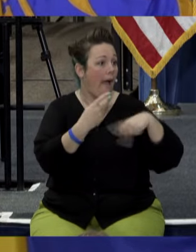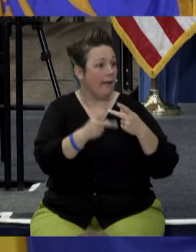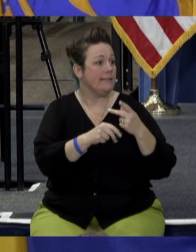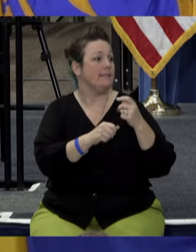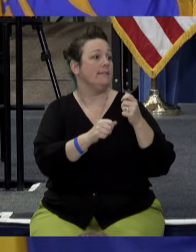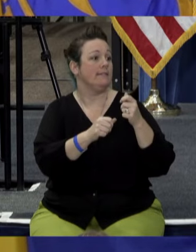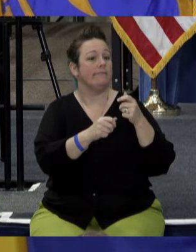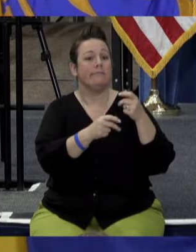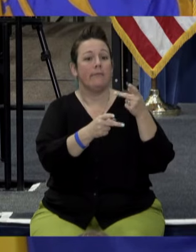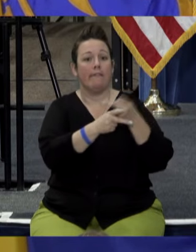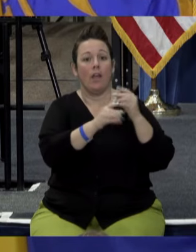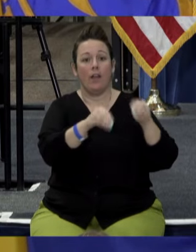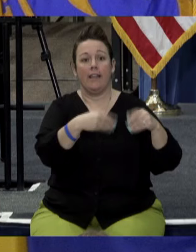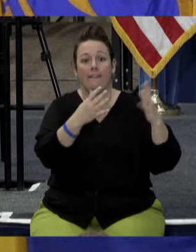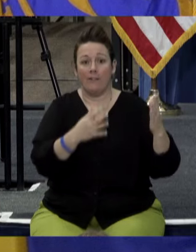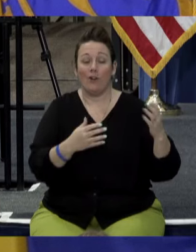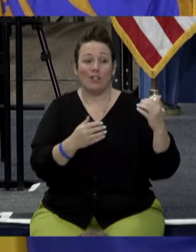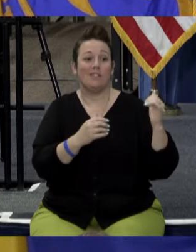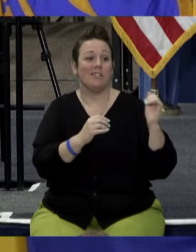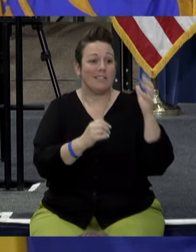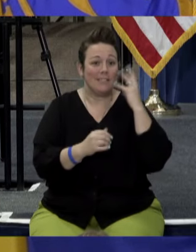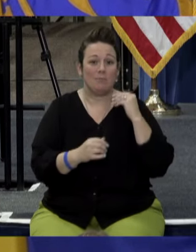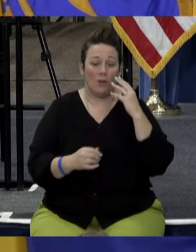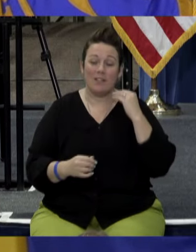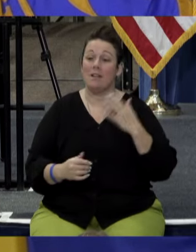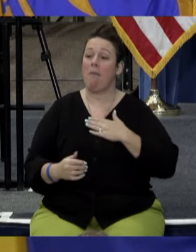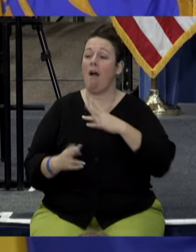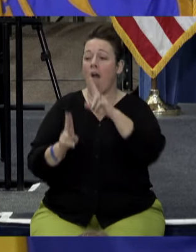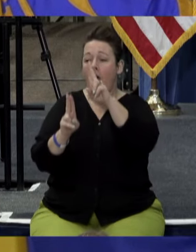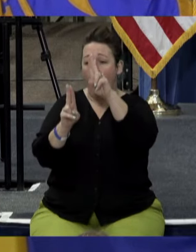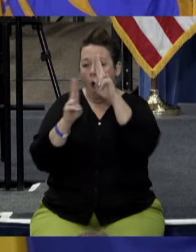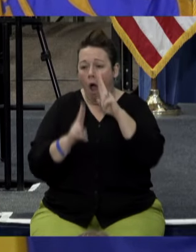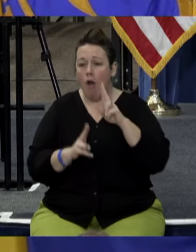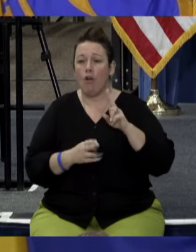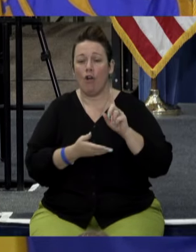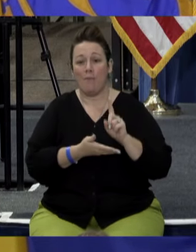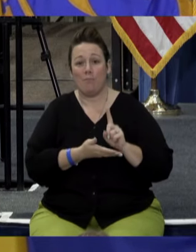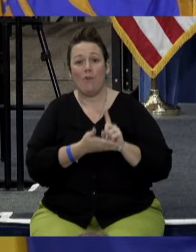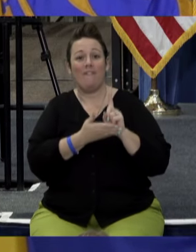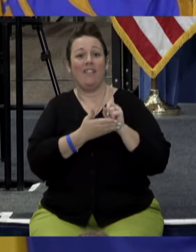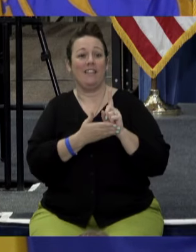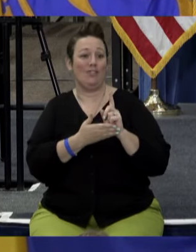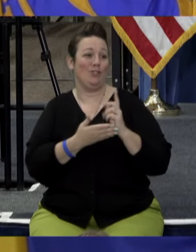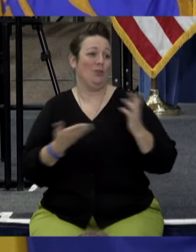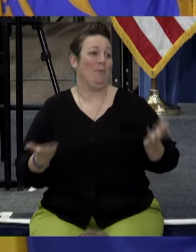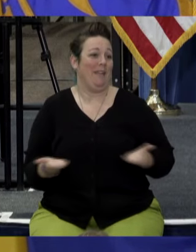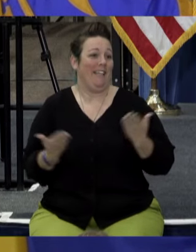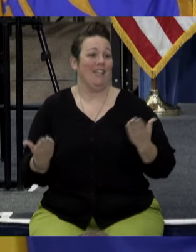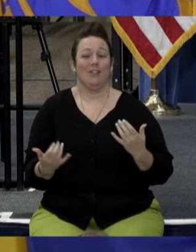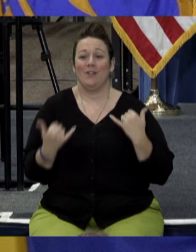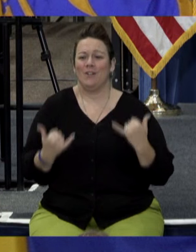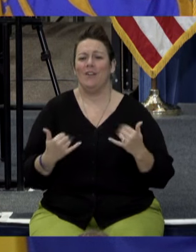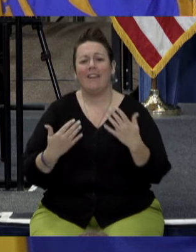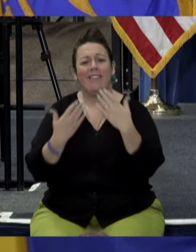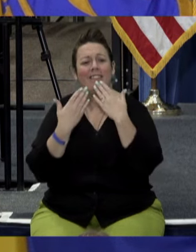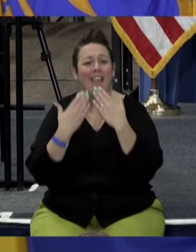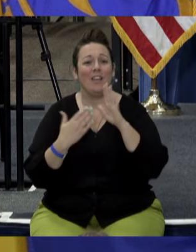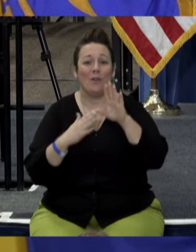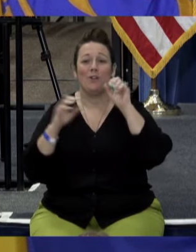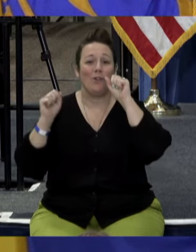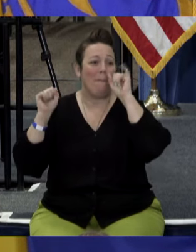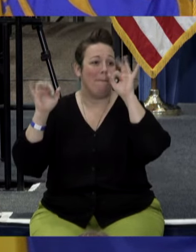It is truly my honor and privilege to be here today. Thank you and your amazing team for the